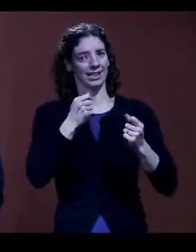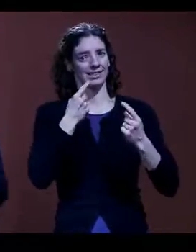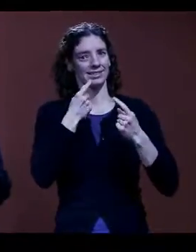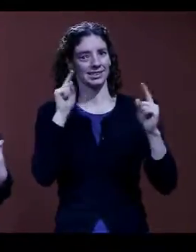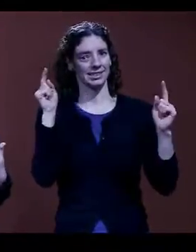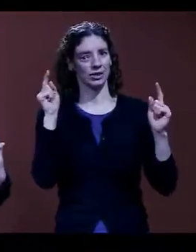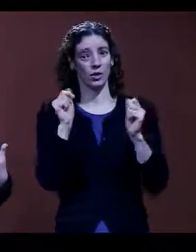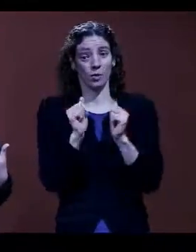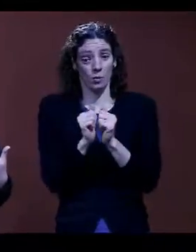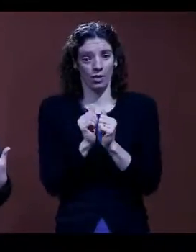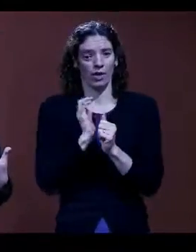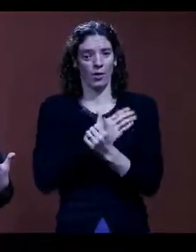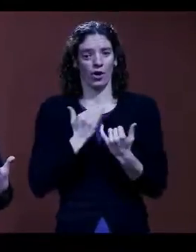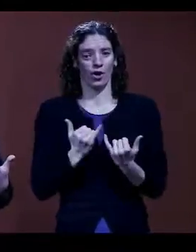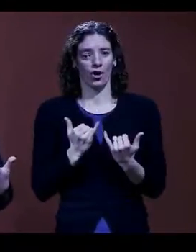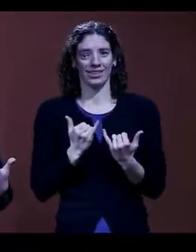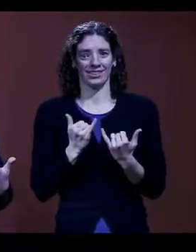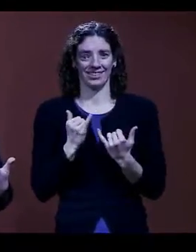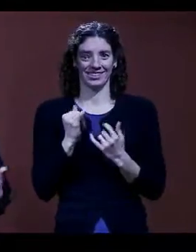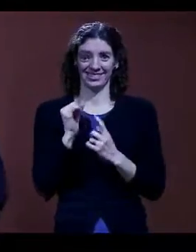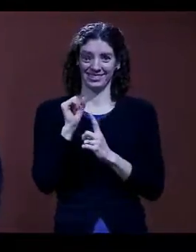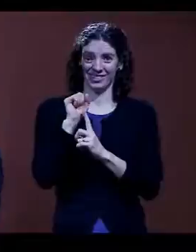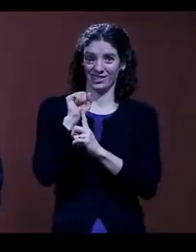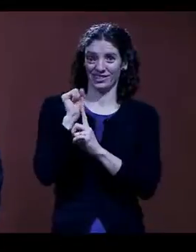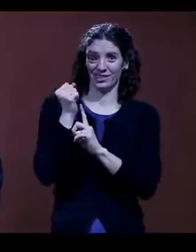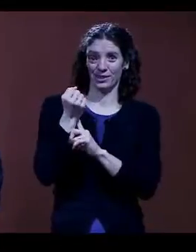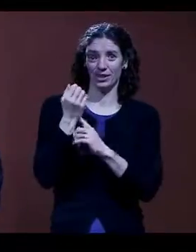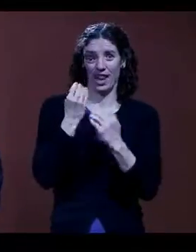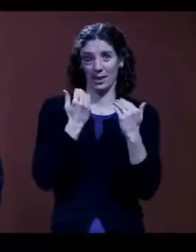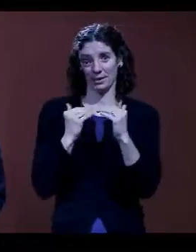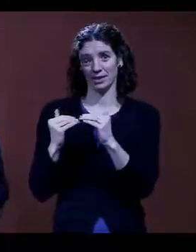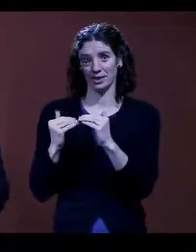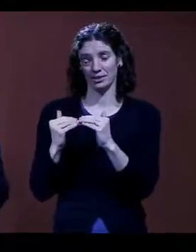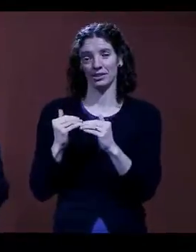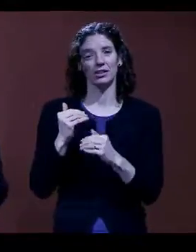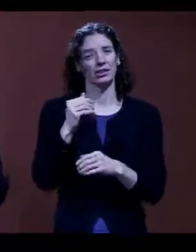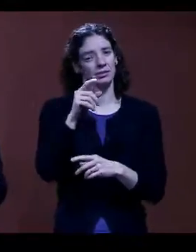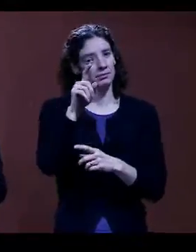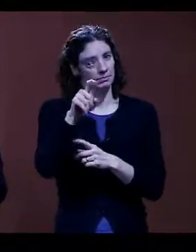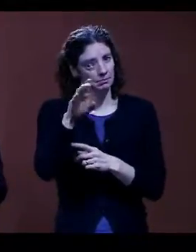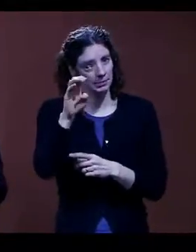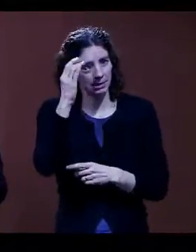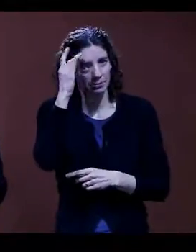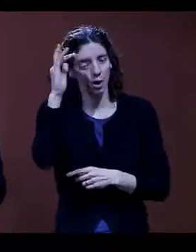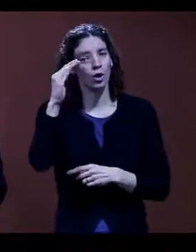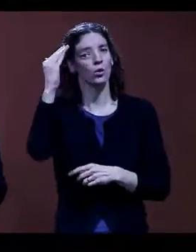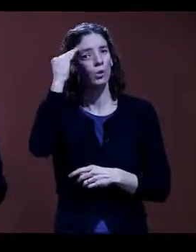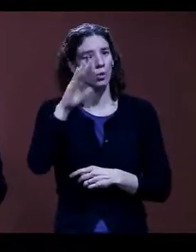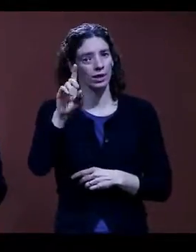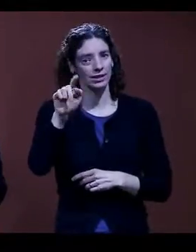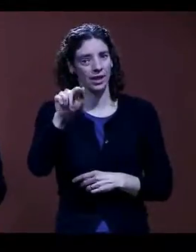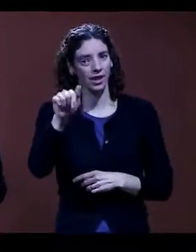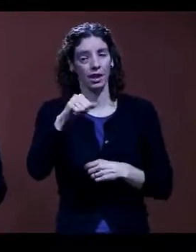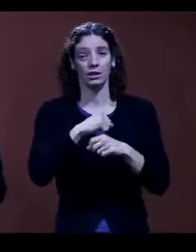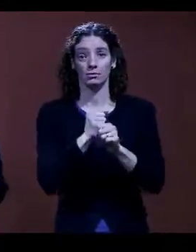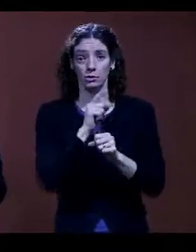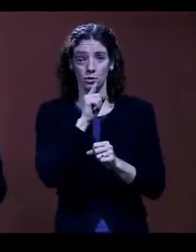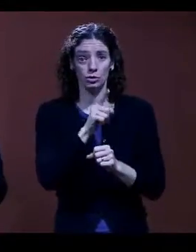Really, the answer is to be smart: know your data; make sure you're targeting specific populations of youth;